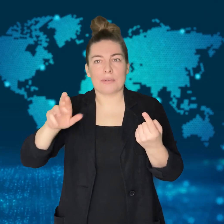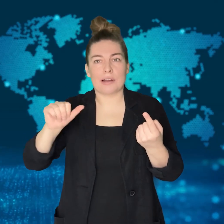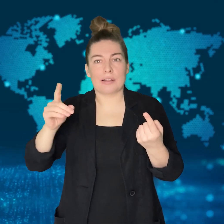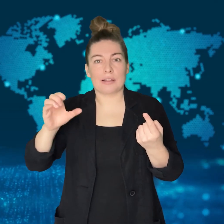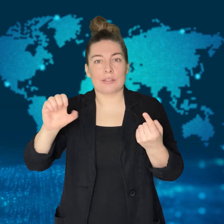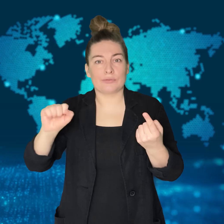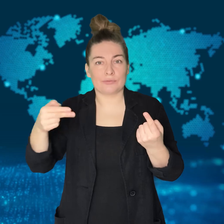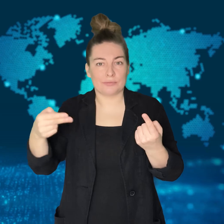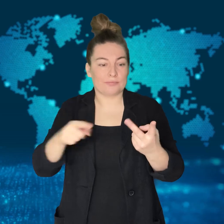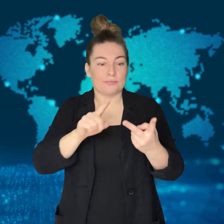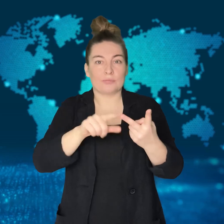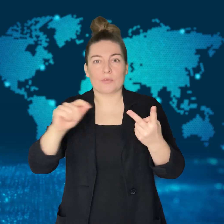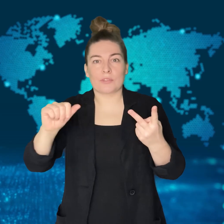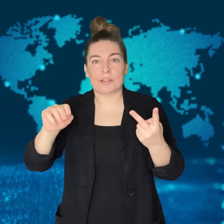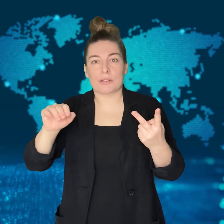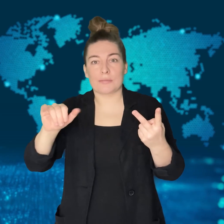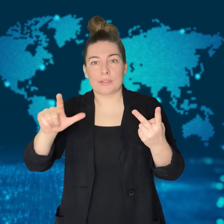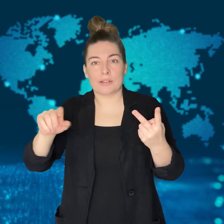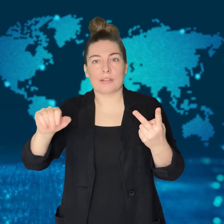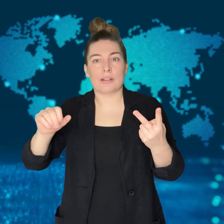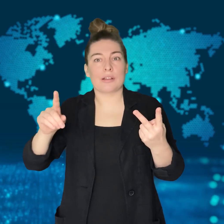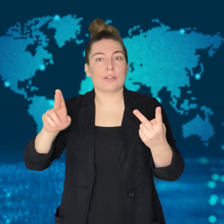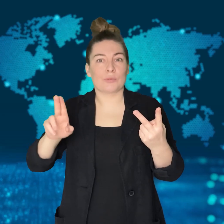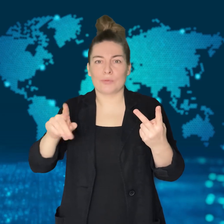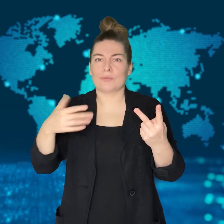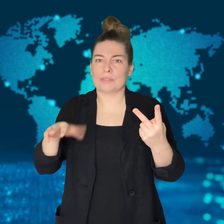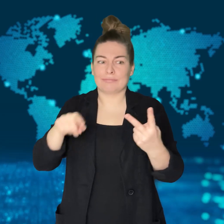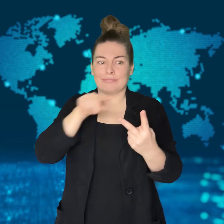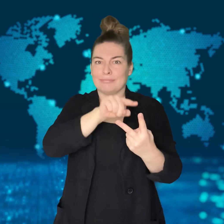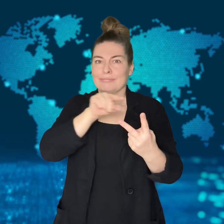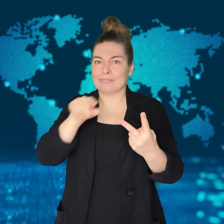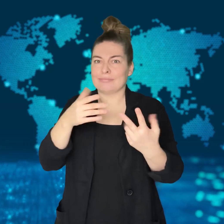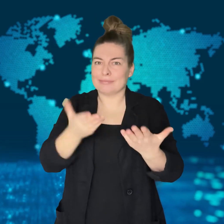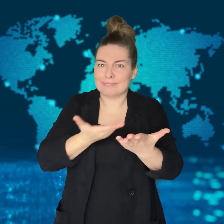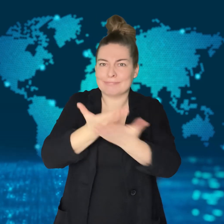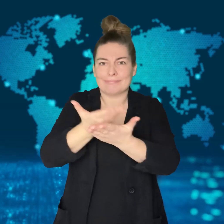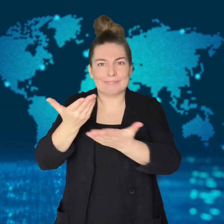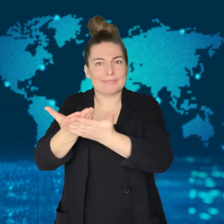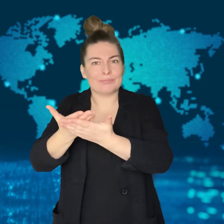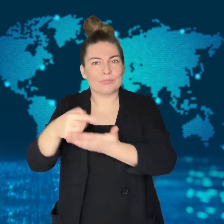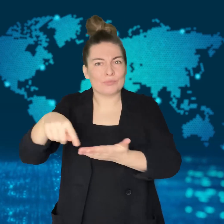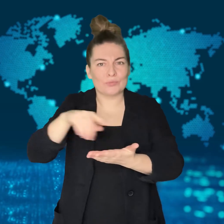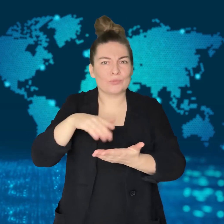have begun to advocate for more children.